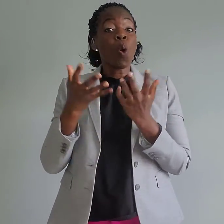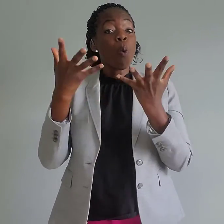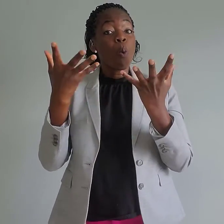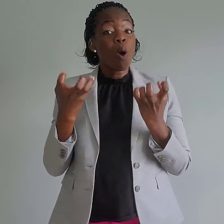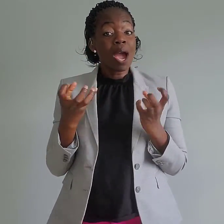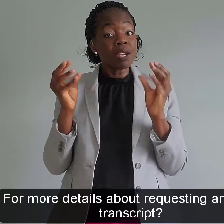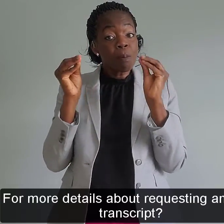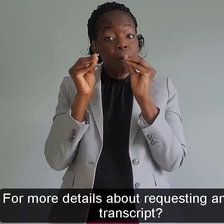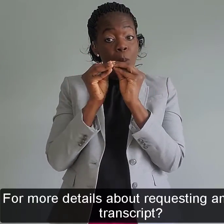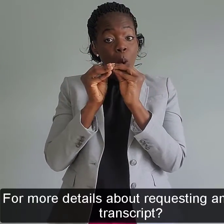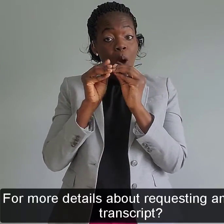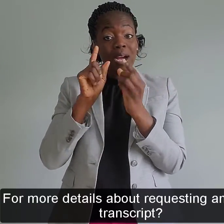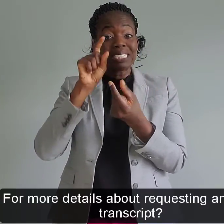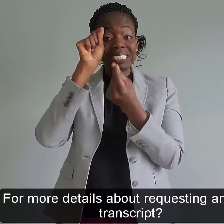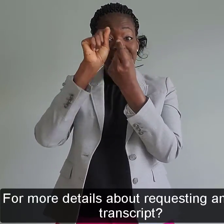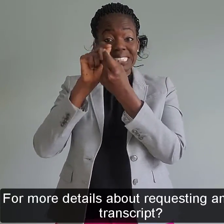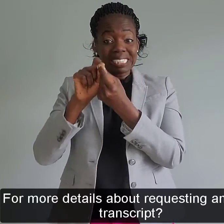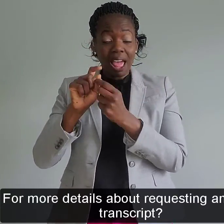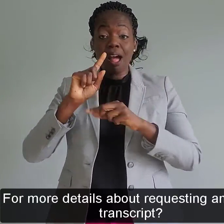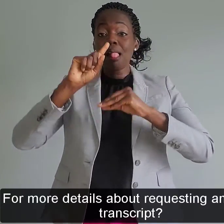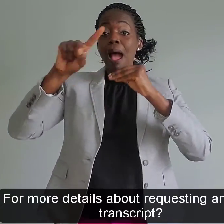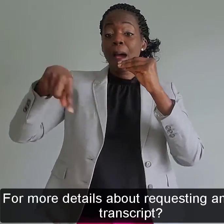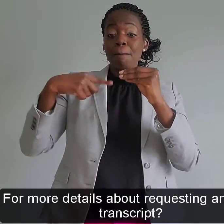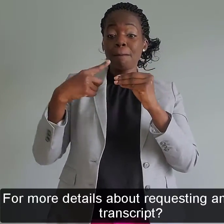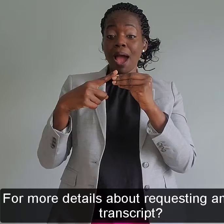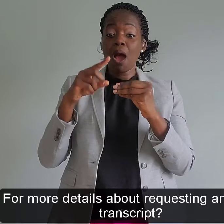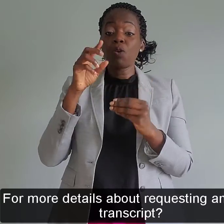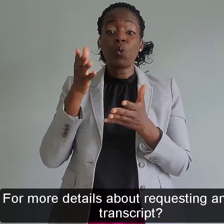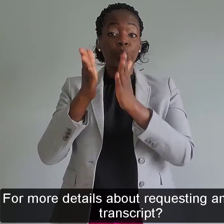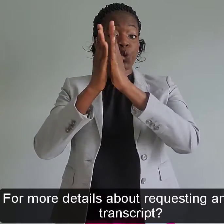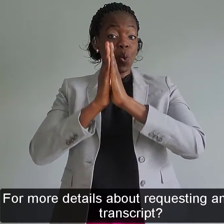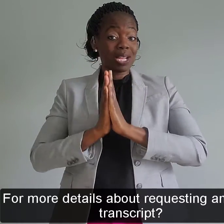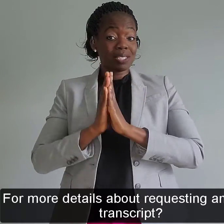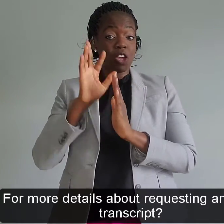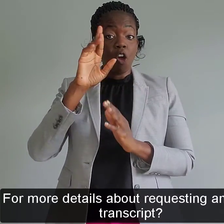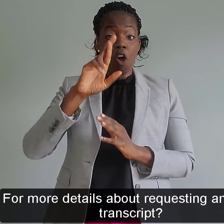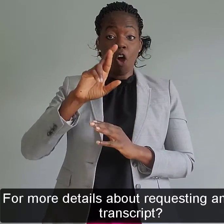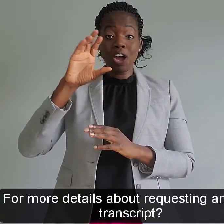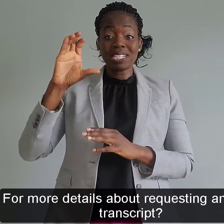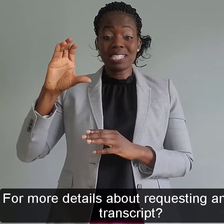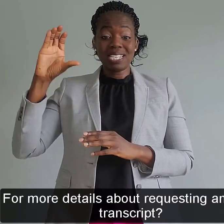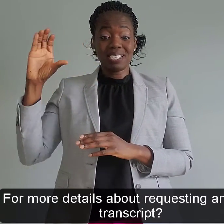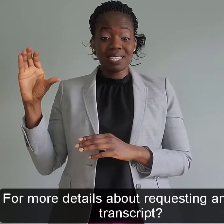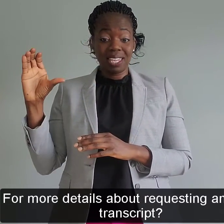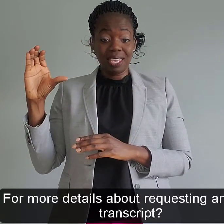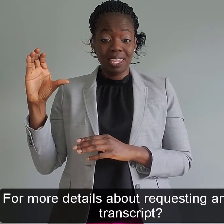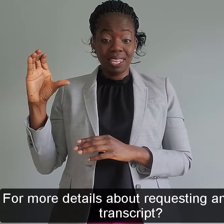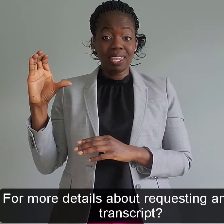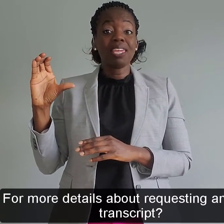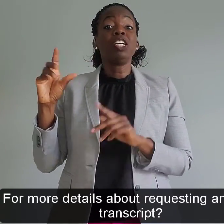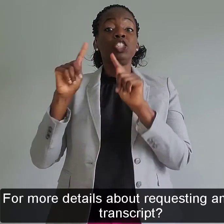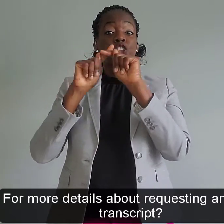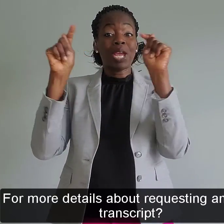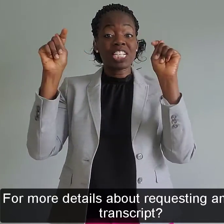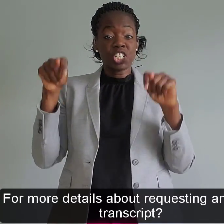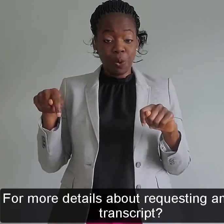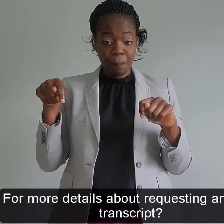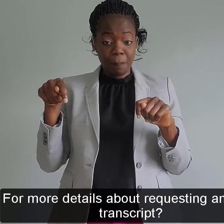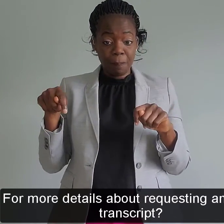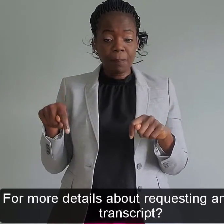For more details about requesting an RCC transcript?